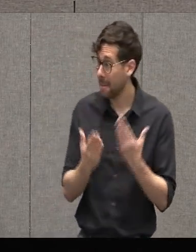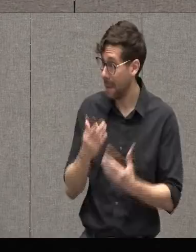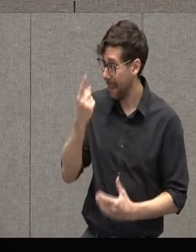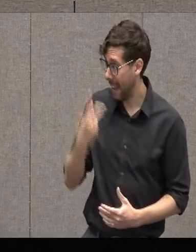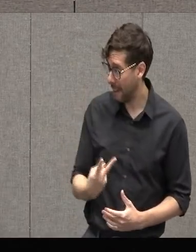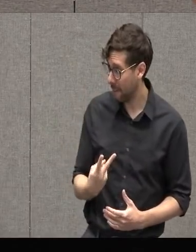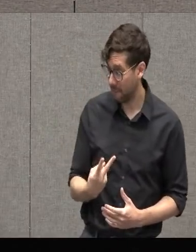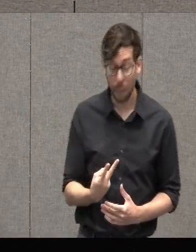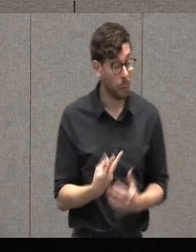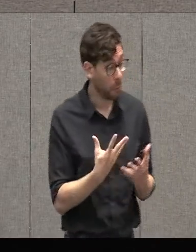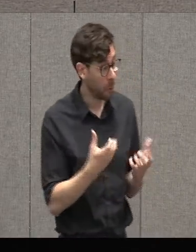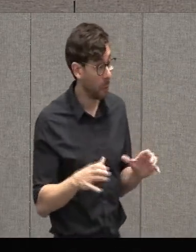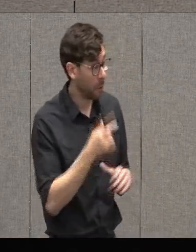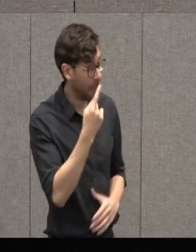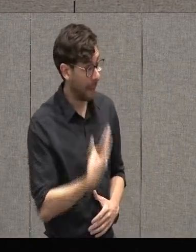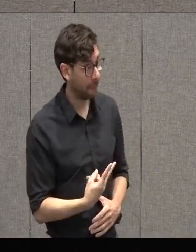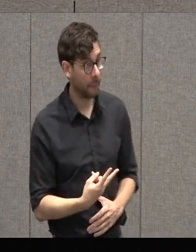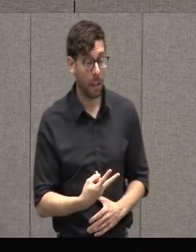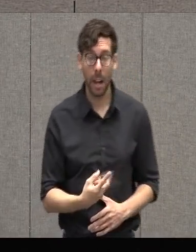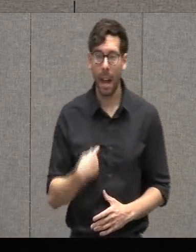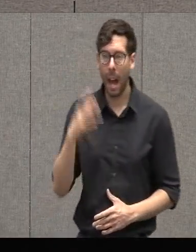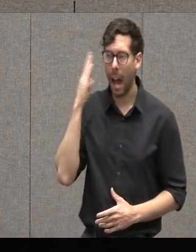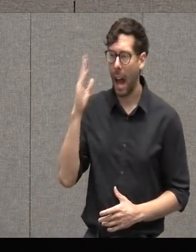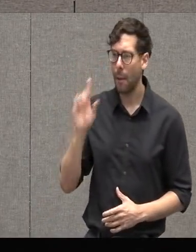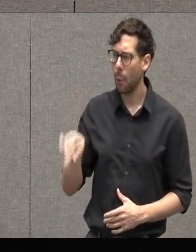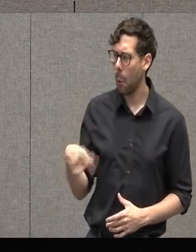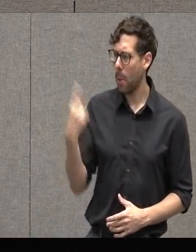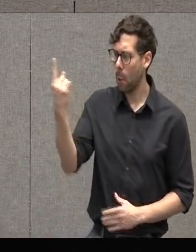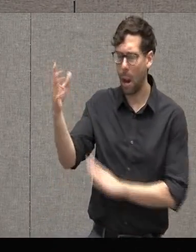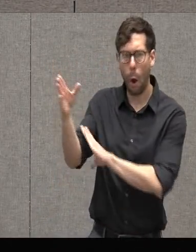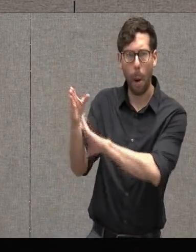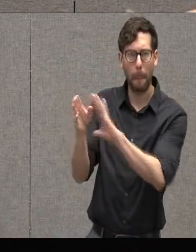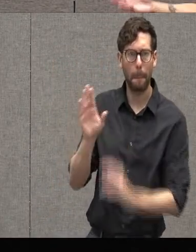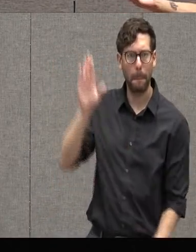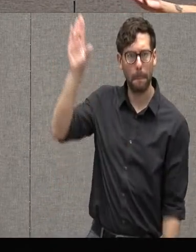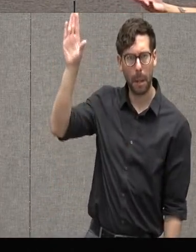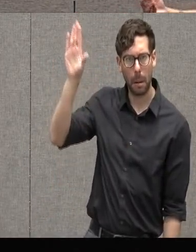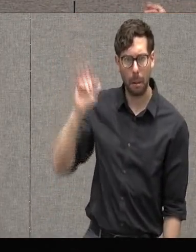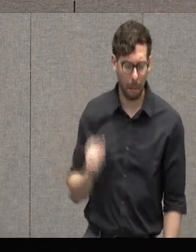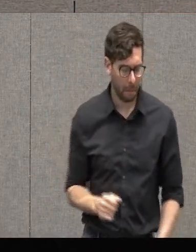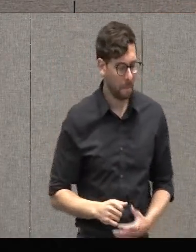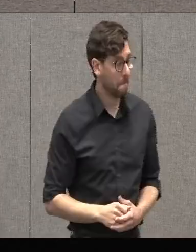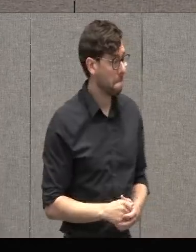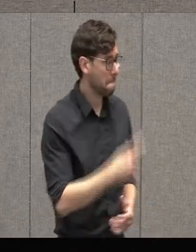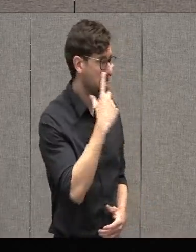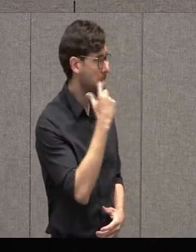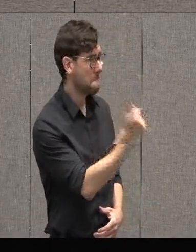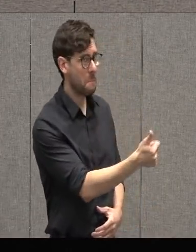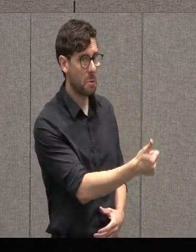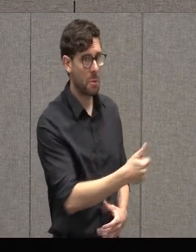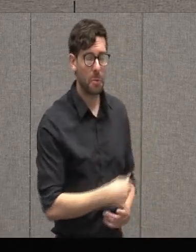I'm gonna keep one arm down, I'll see. However you wanna do it. How about four.